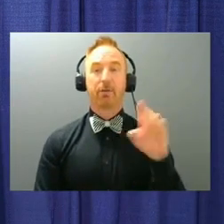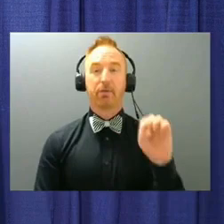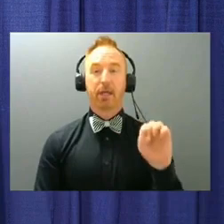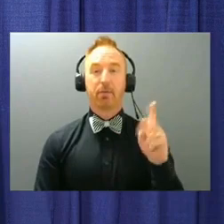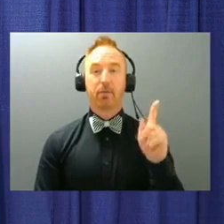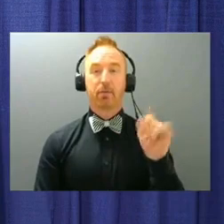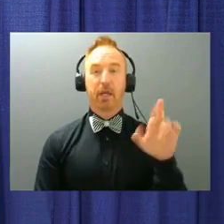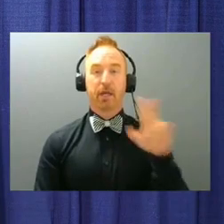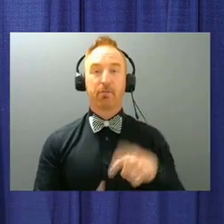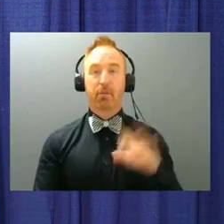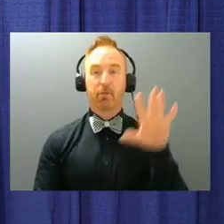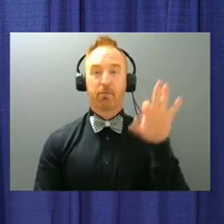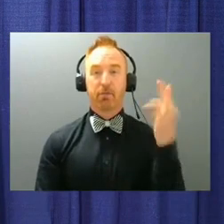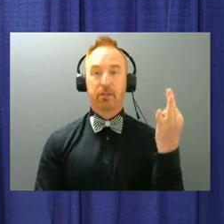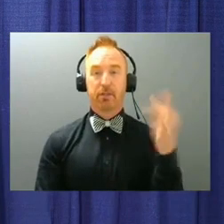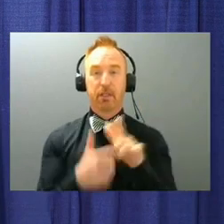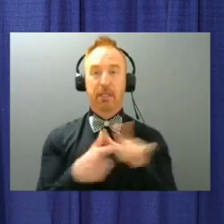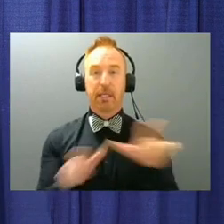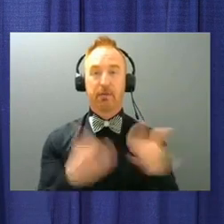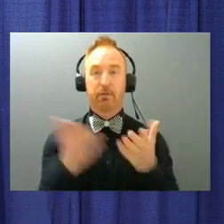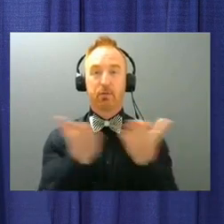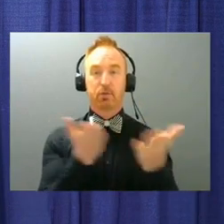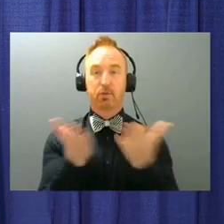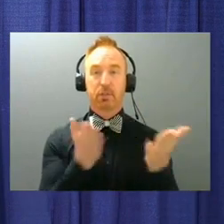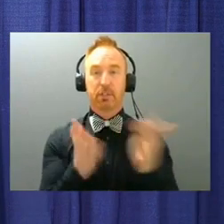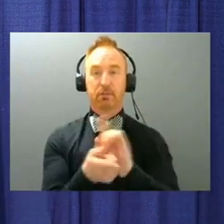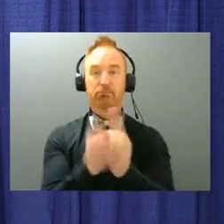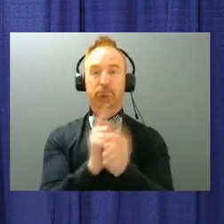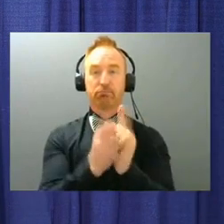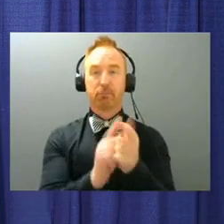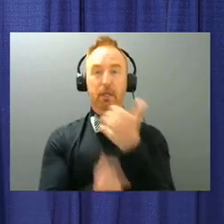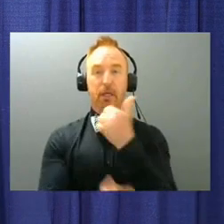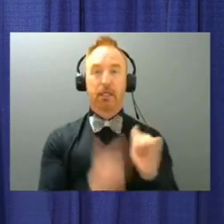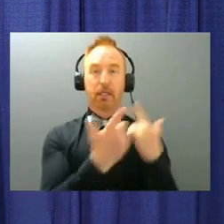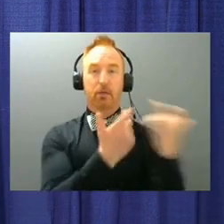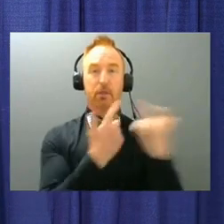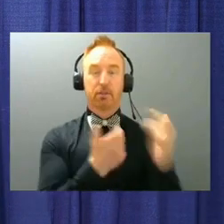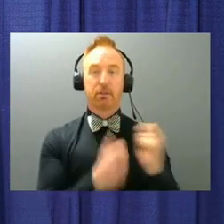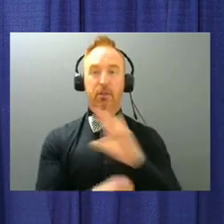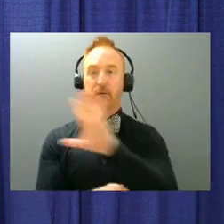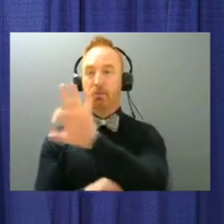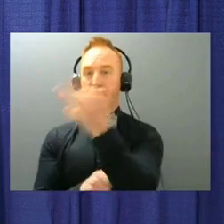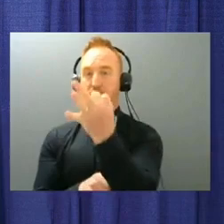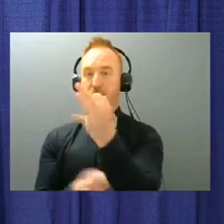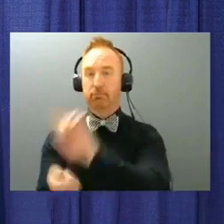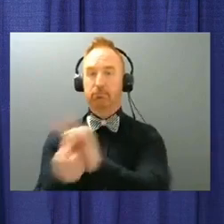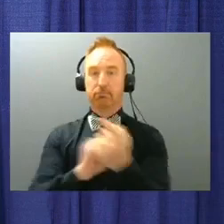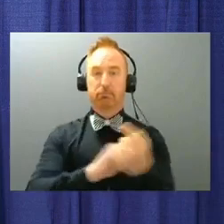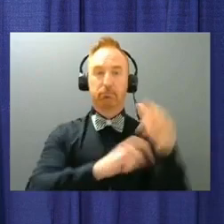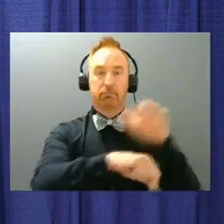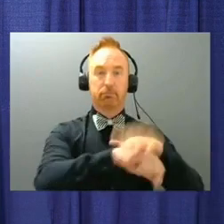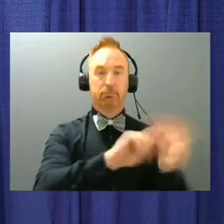language services directorate who will translate any questions from French-speaking reporters. Following our speakers we will